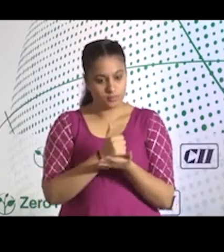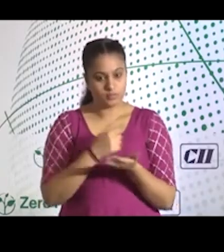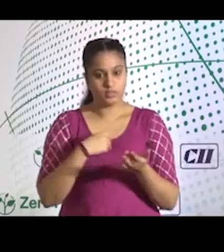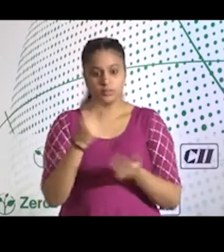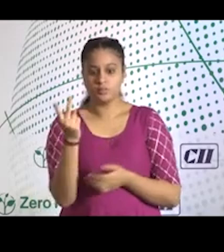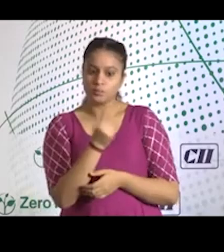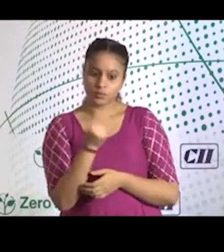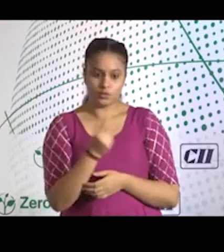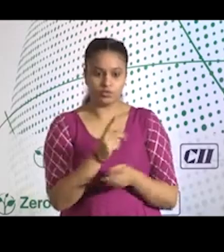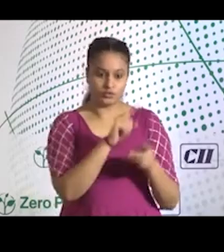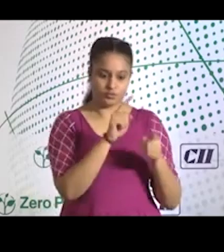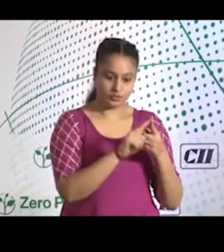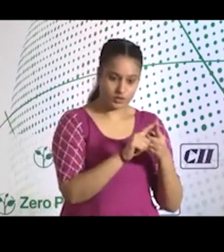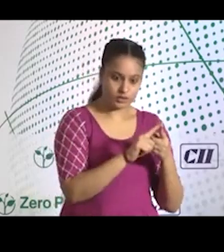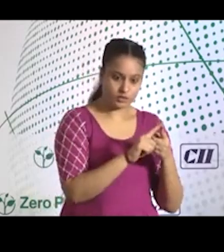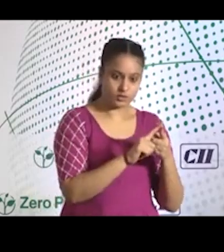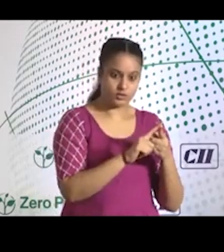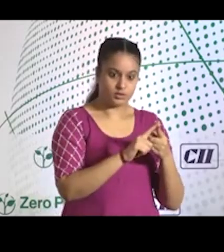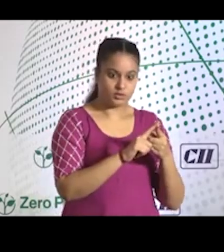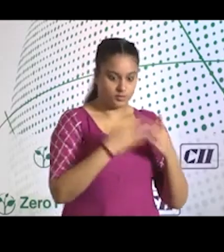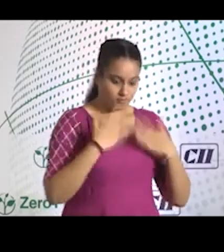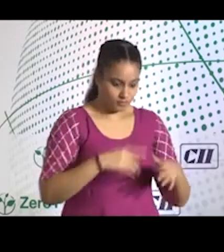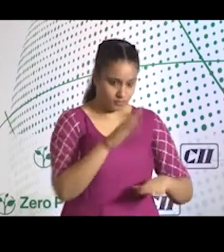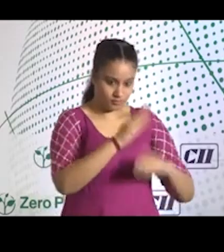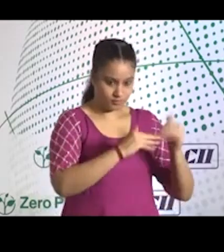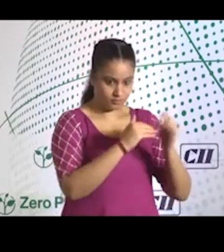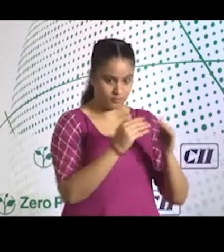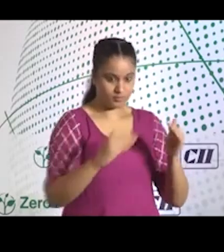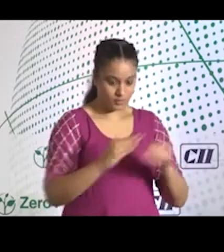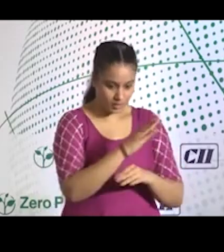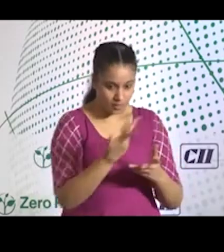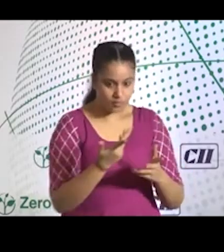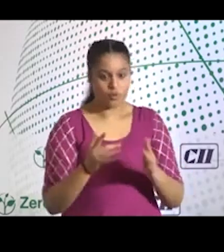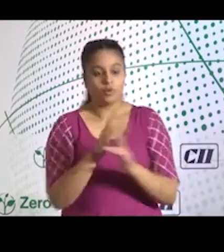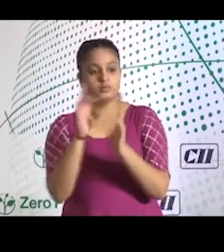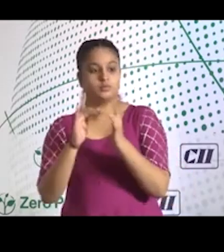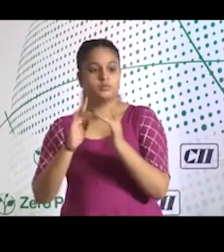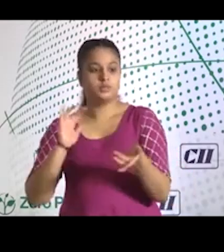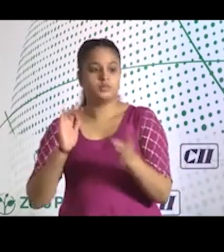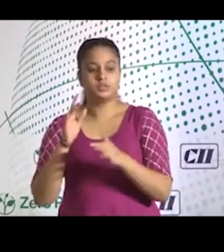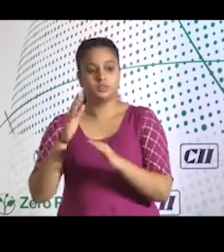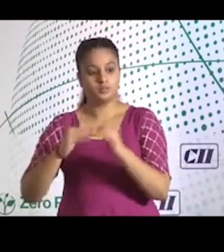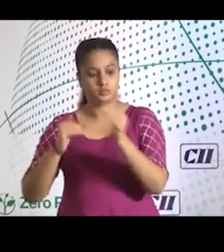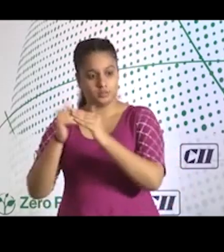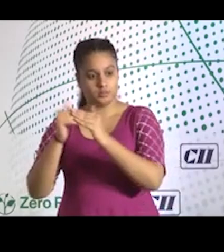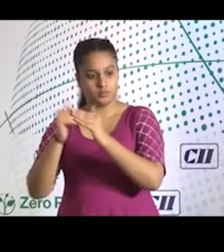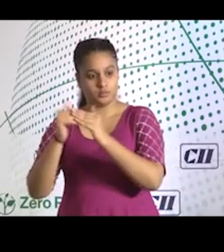in terms of the physical infrastructure as well as the digital infrastructure. So that's another area.